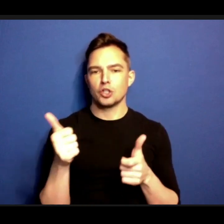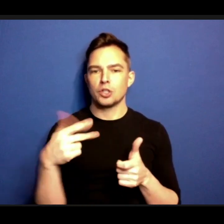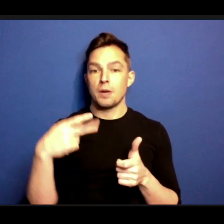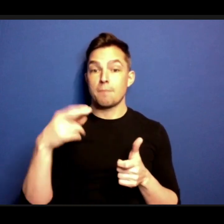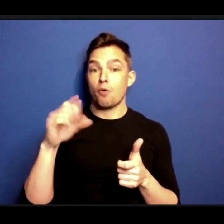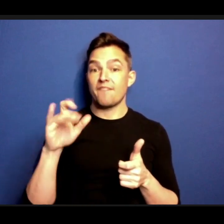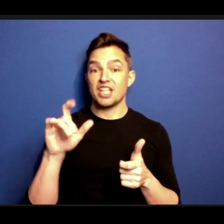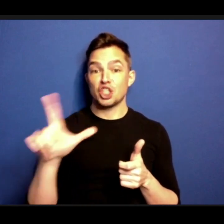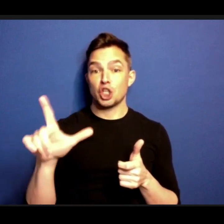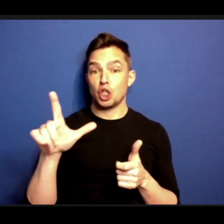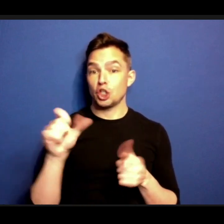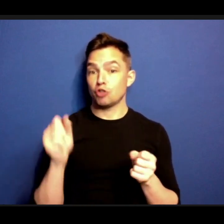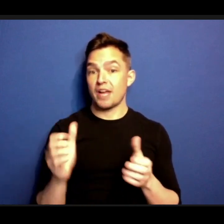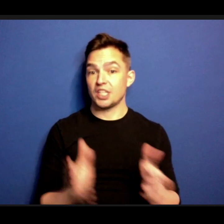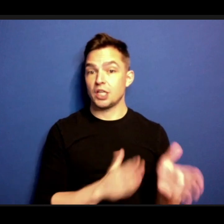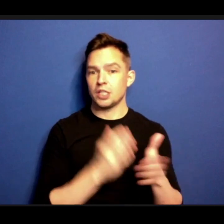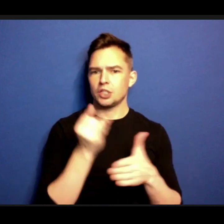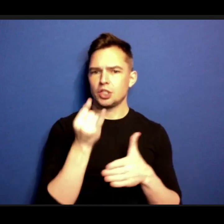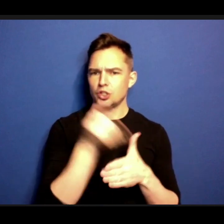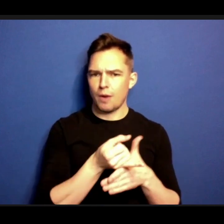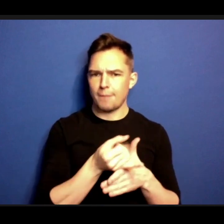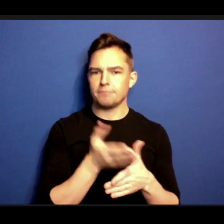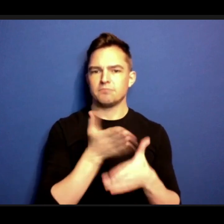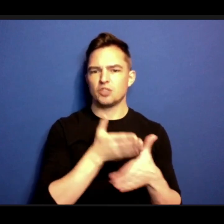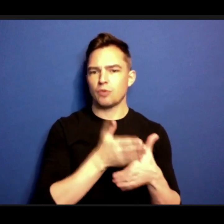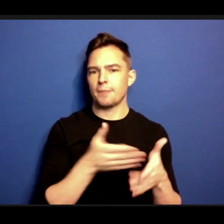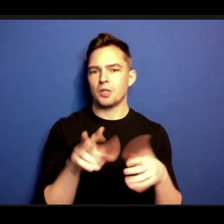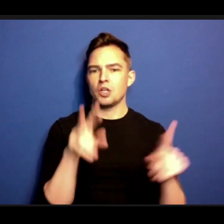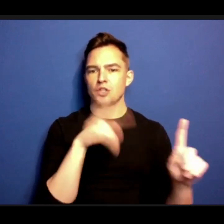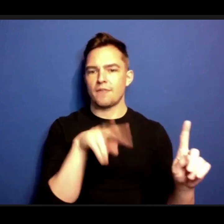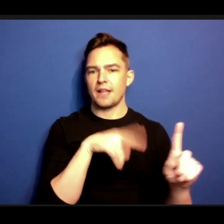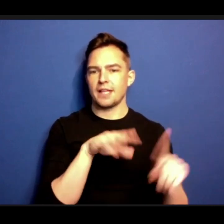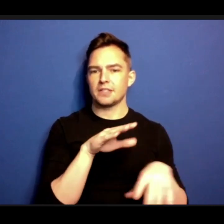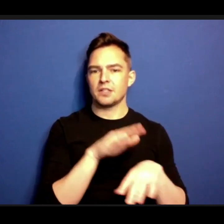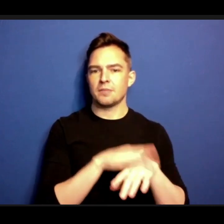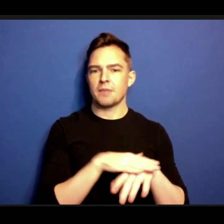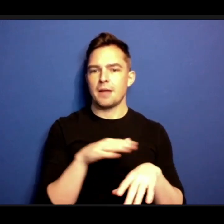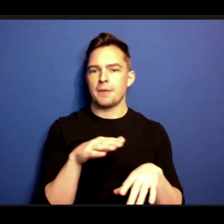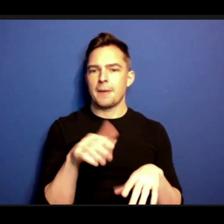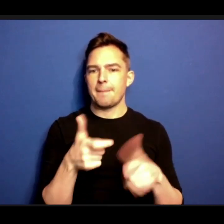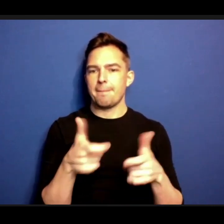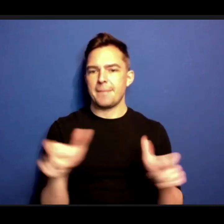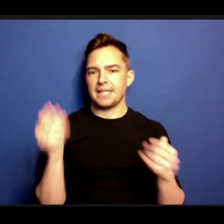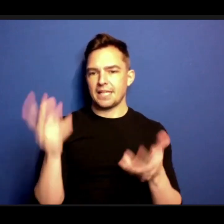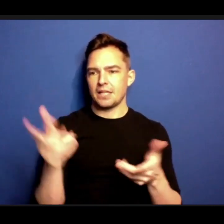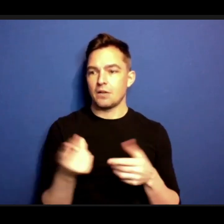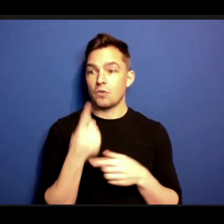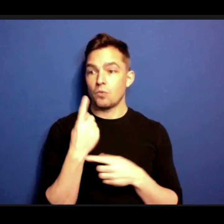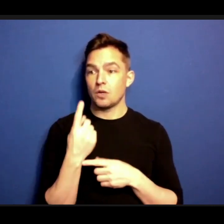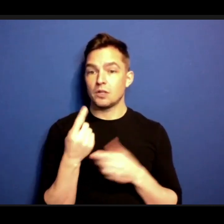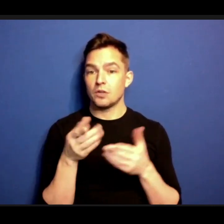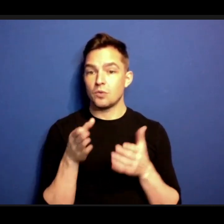disrupt surveillance by big data? One of the multiple ways policing and carcerality in